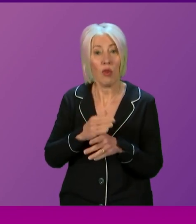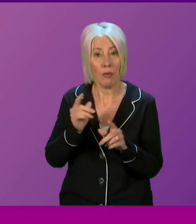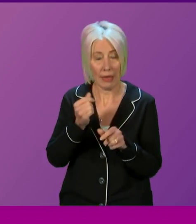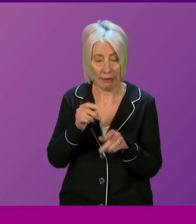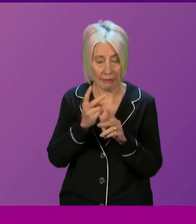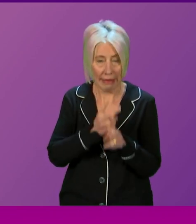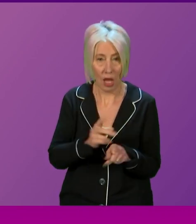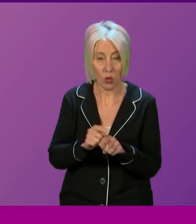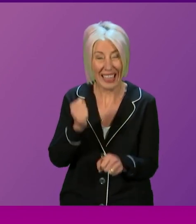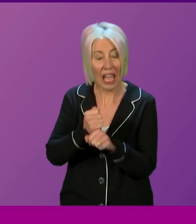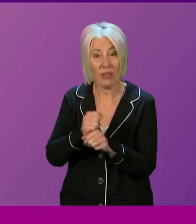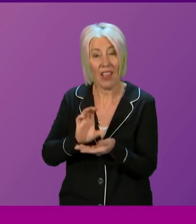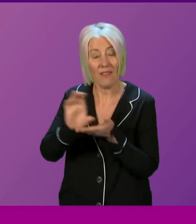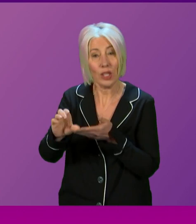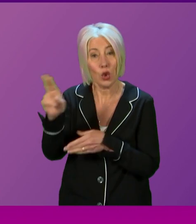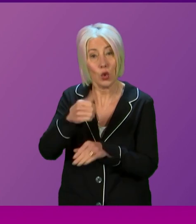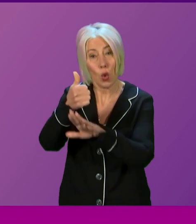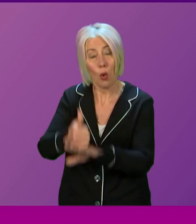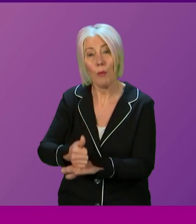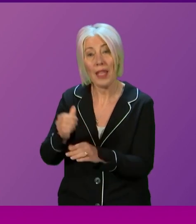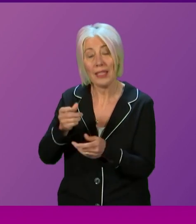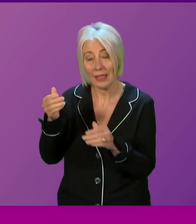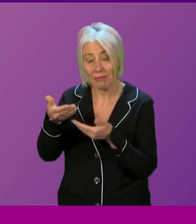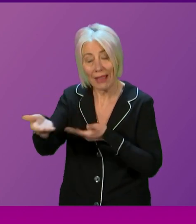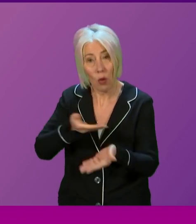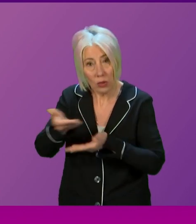counselling; third, commit to increasing the proportion of the national health service